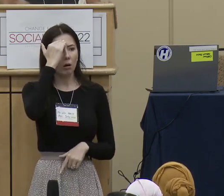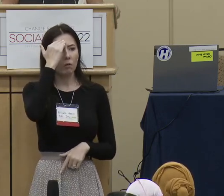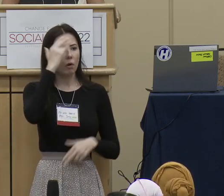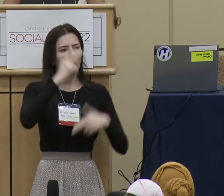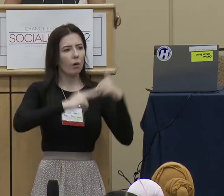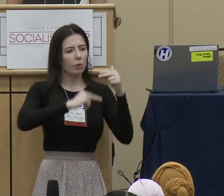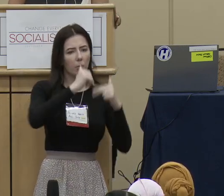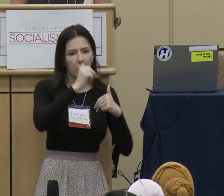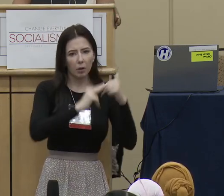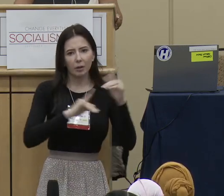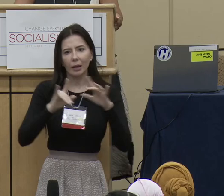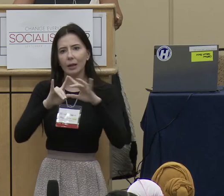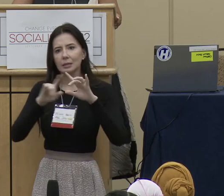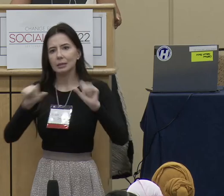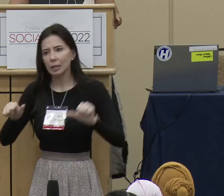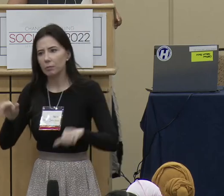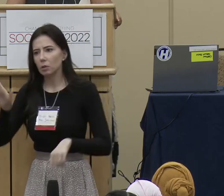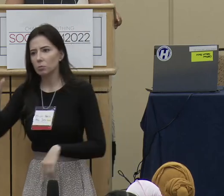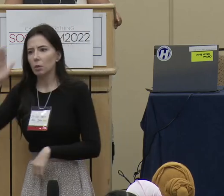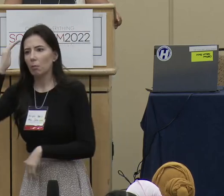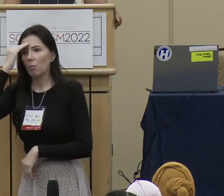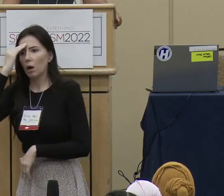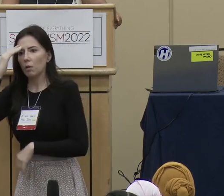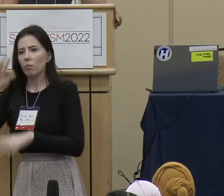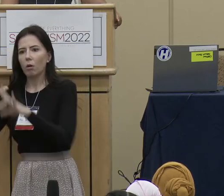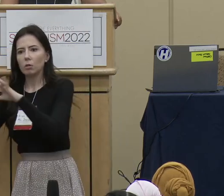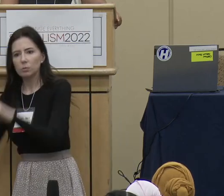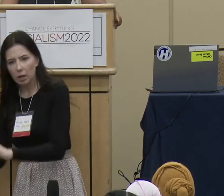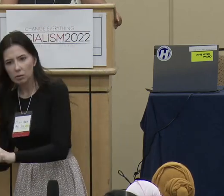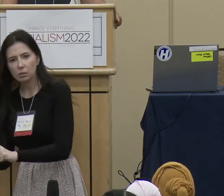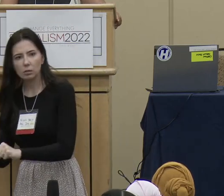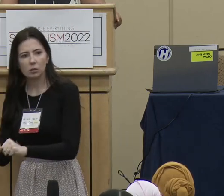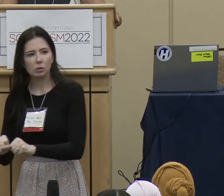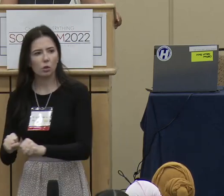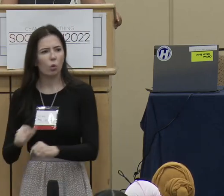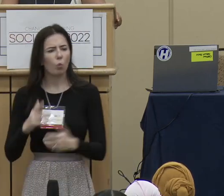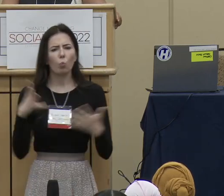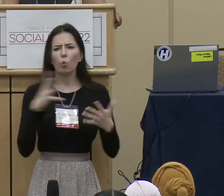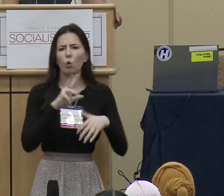building alongside the dismantling. What we are for as